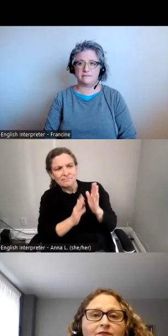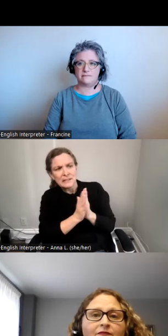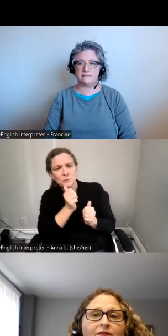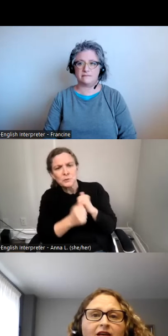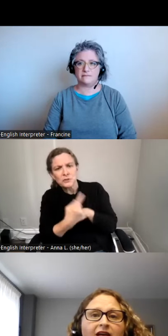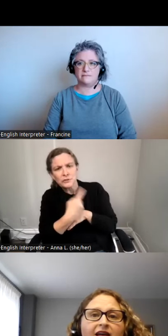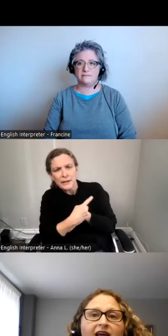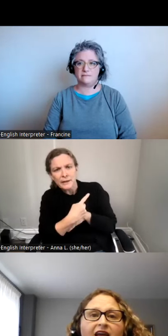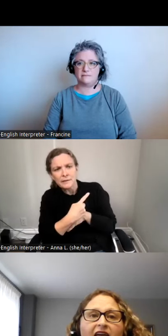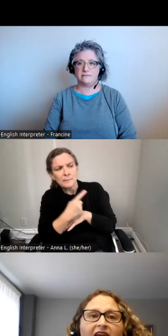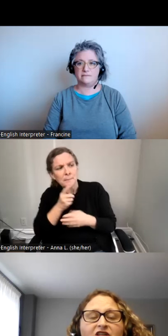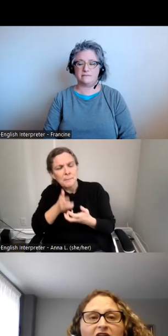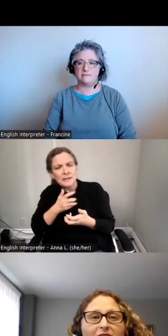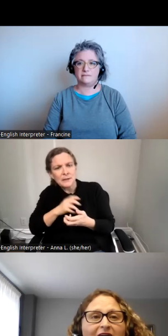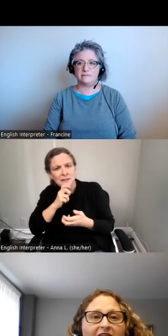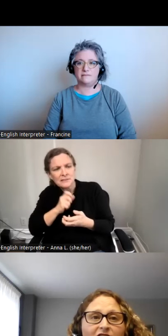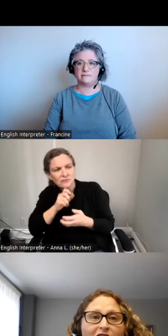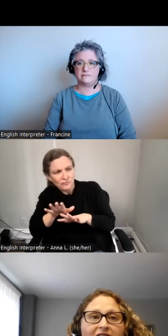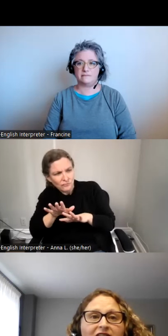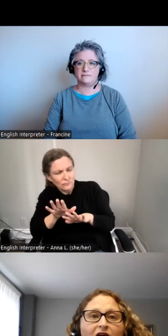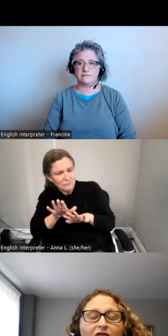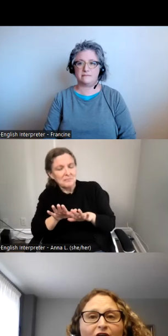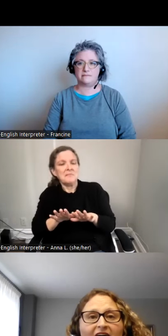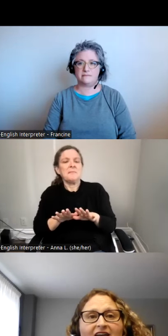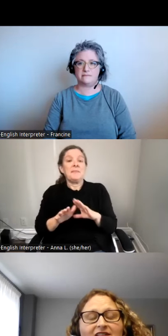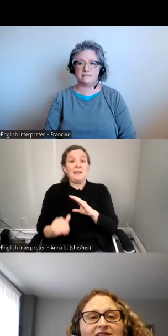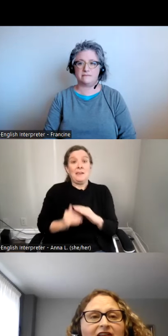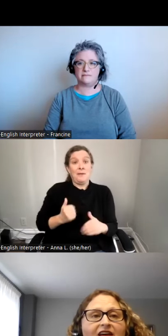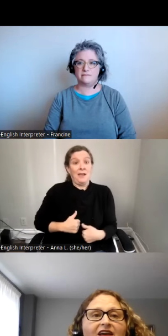us the name of your child and their birthday and ask about